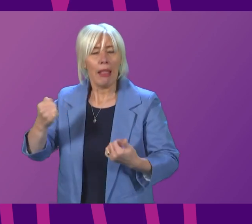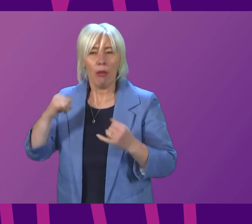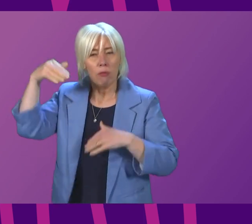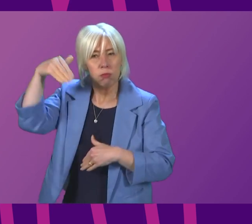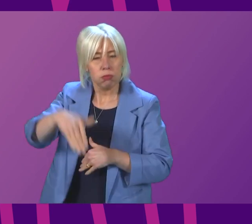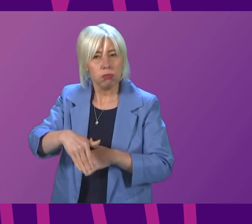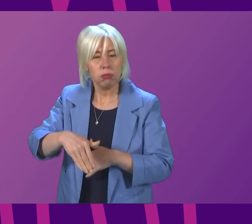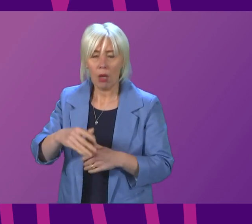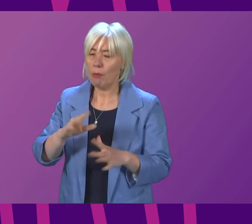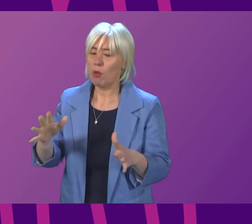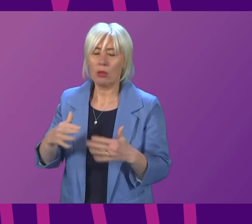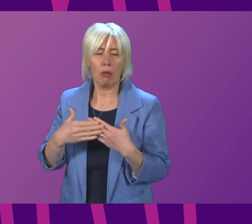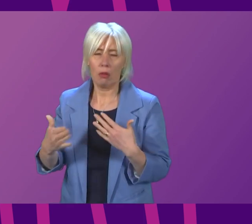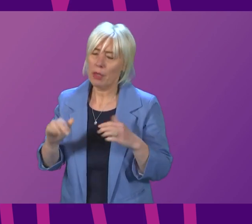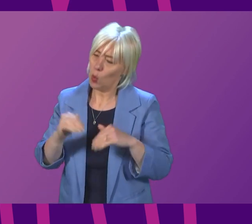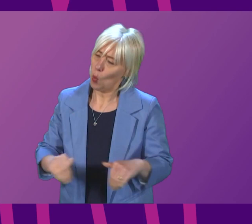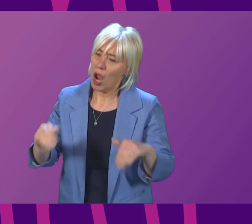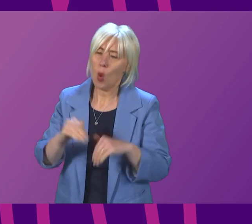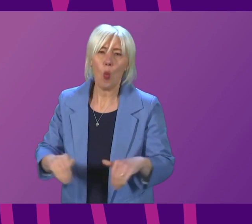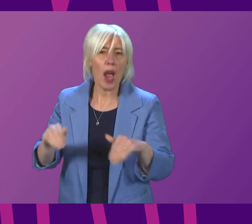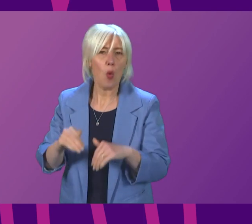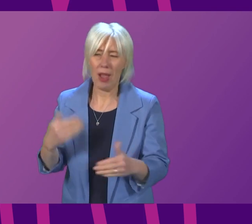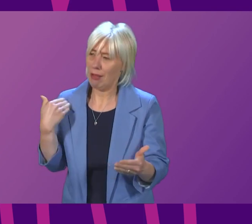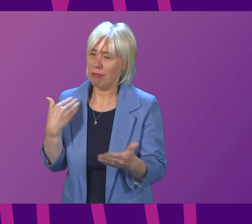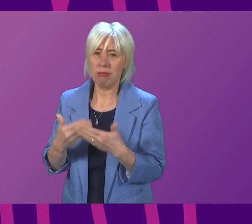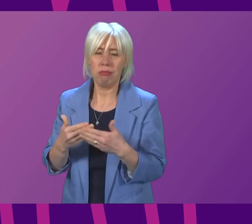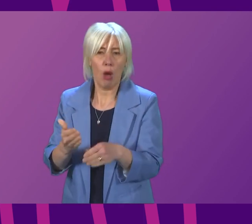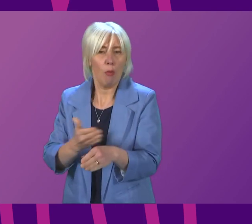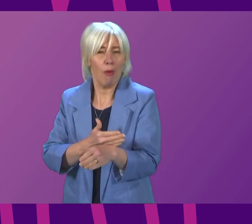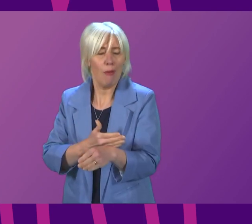many of them—such as Liz Barrie, who I have mentioned before—have been on waiting lists since before the pandemic.